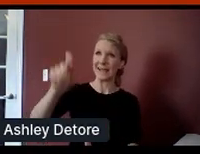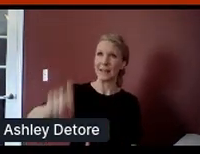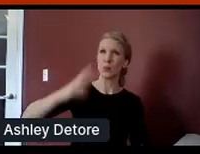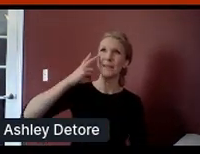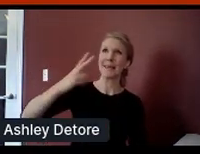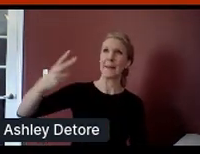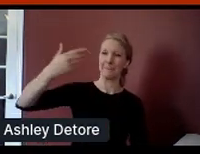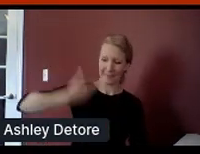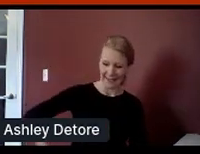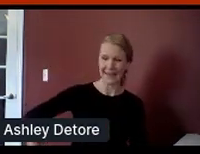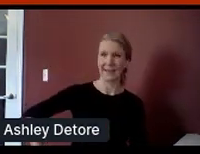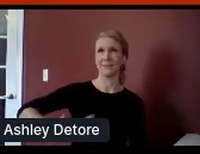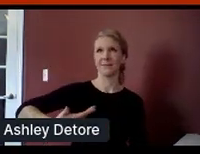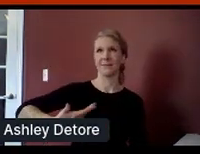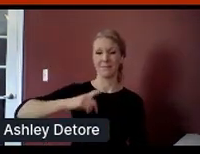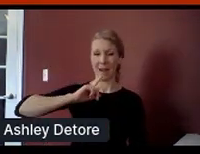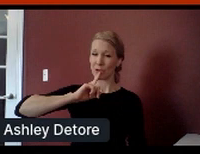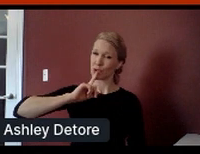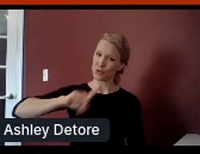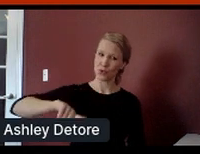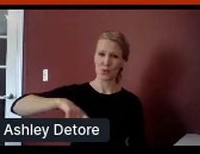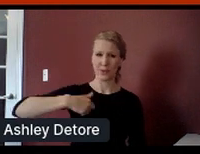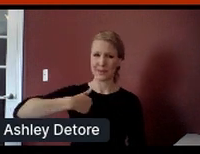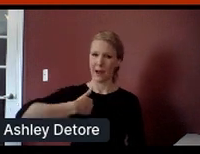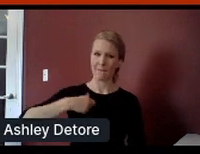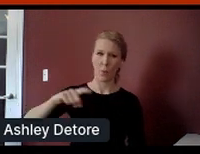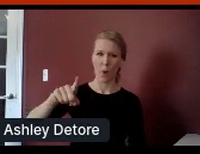as my 100% full, authentic self.